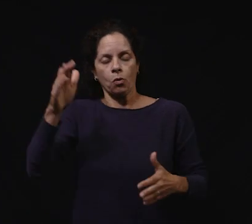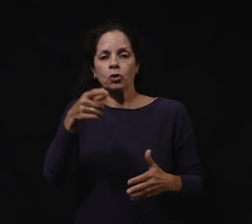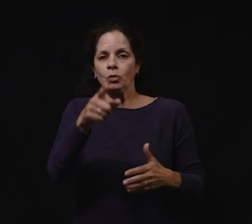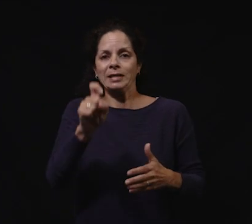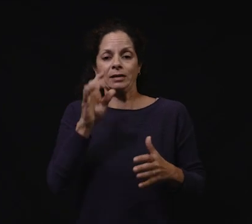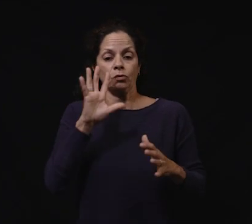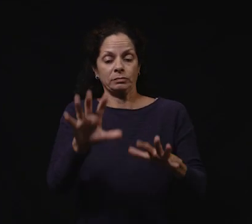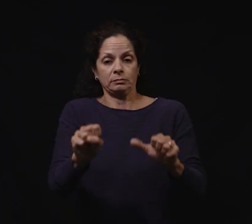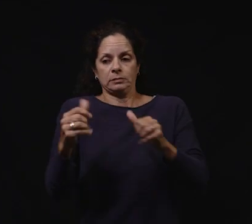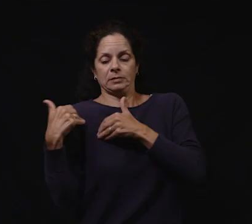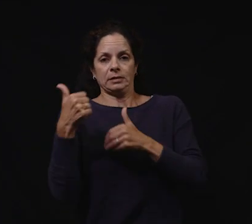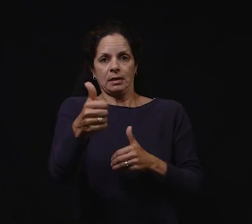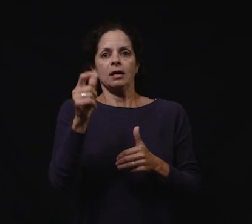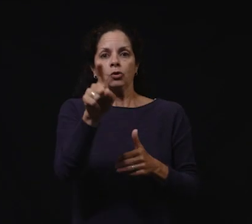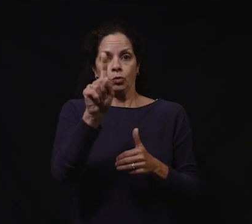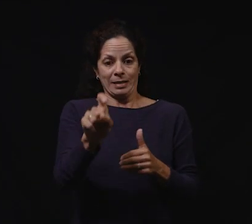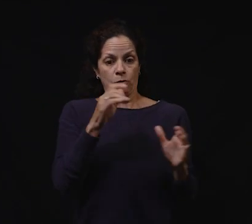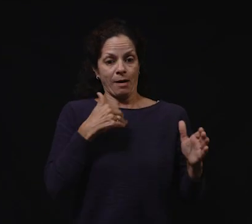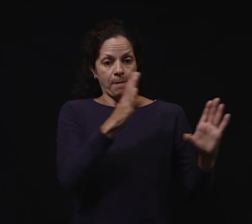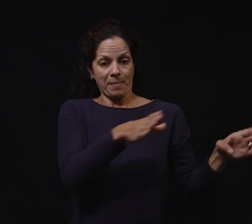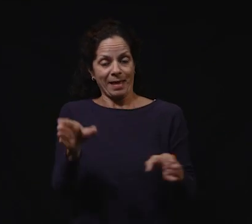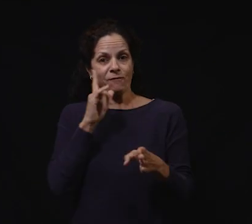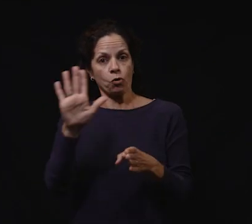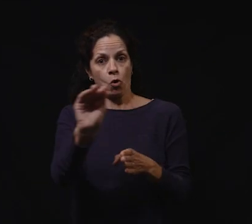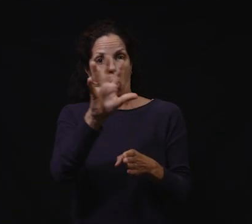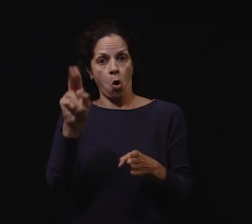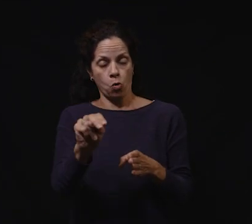Just as we've been doing here in the city all weekend